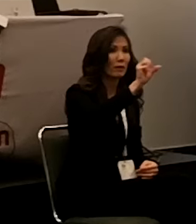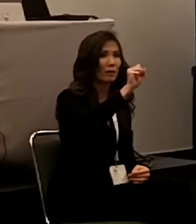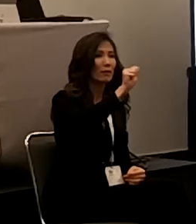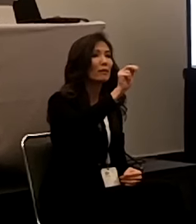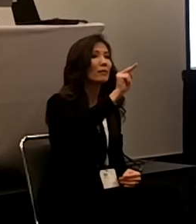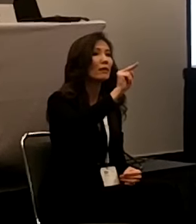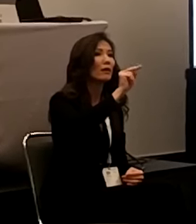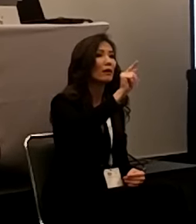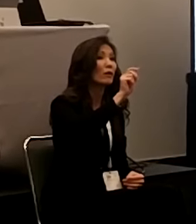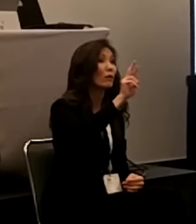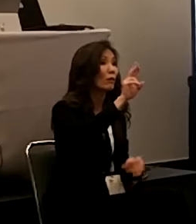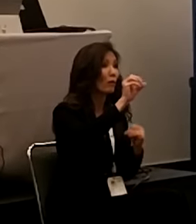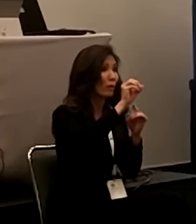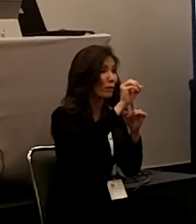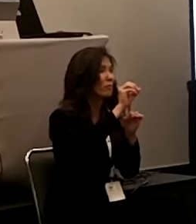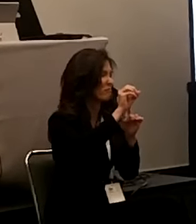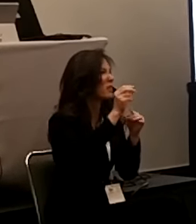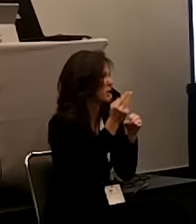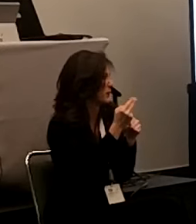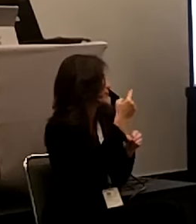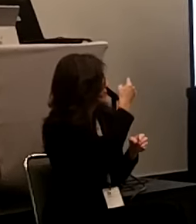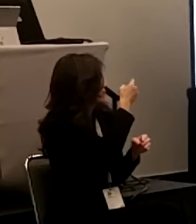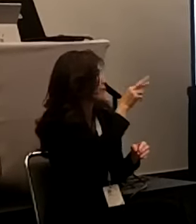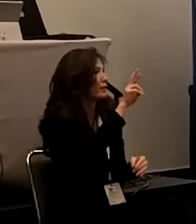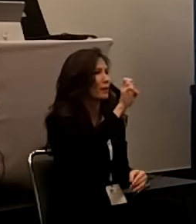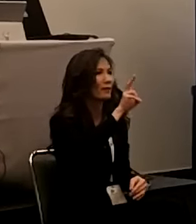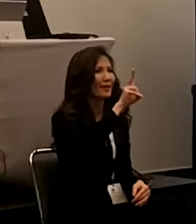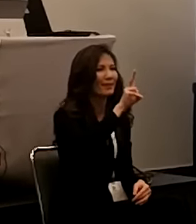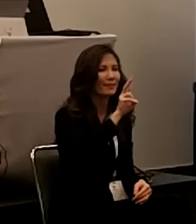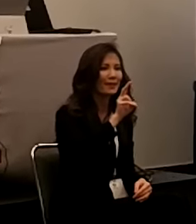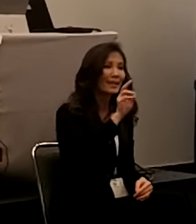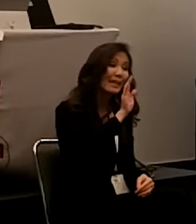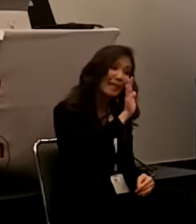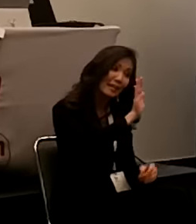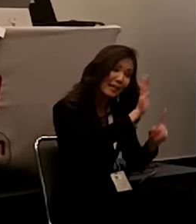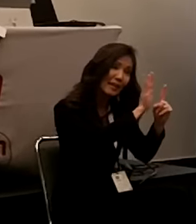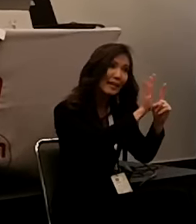he uses them, and he has his videos in multiple languages -